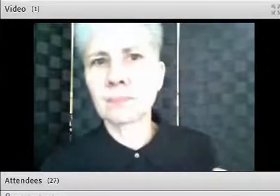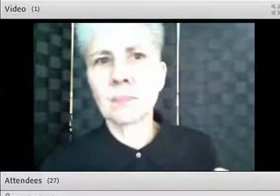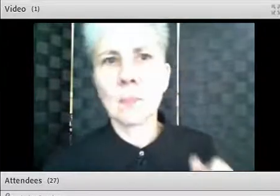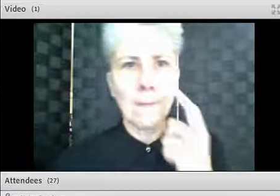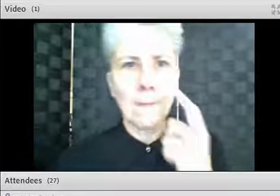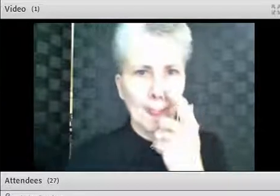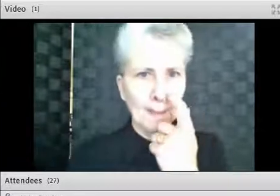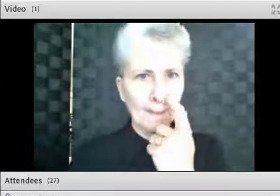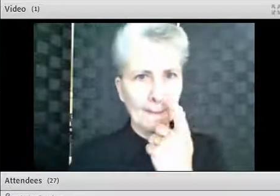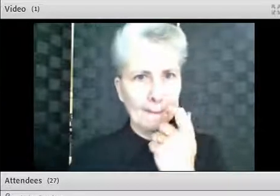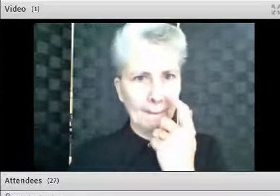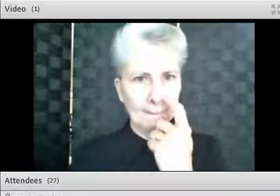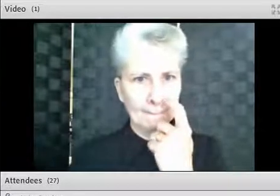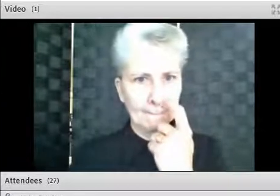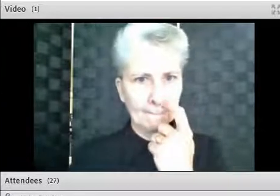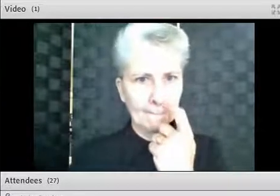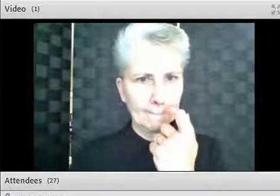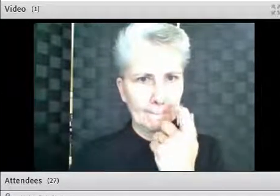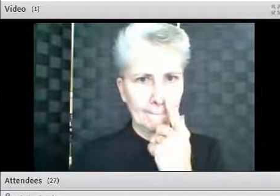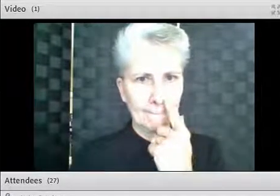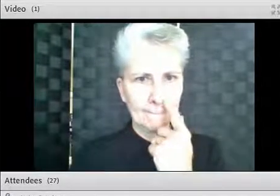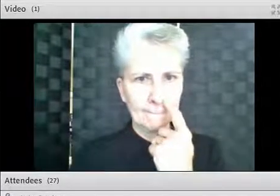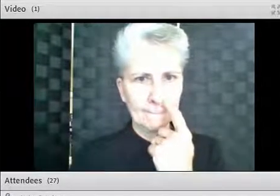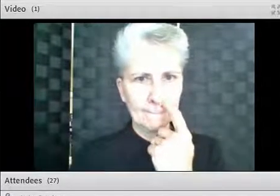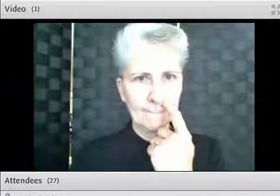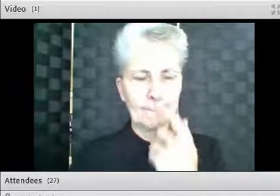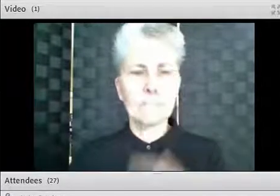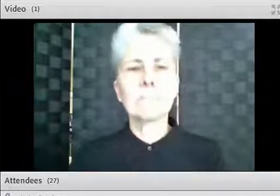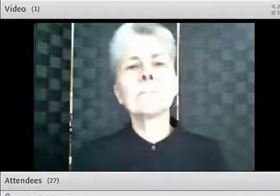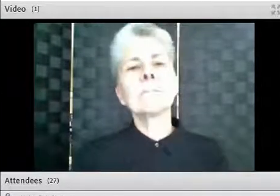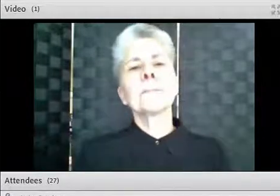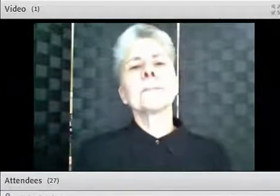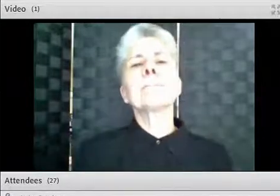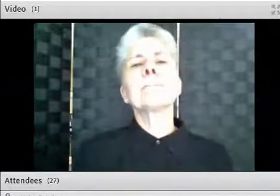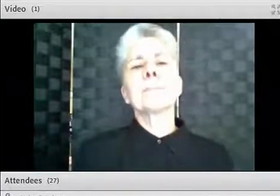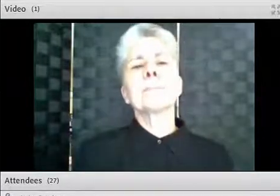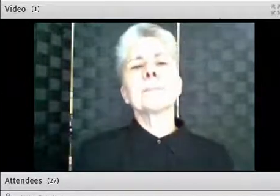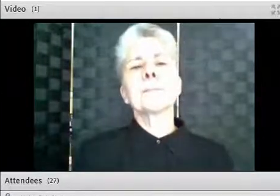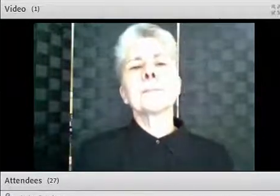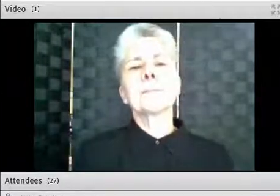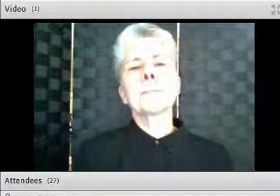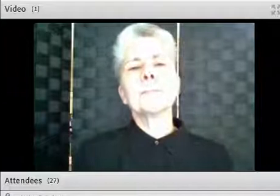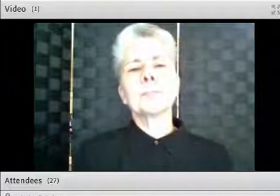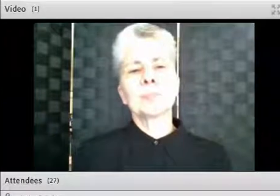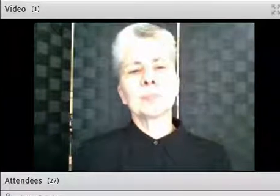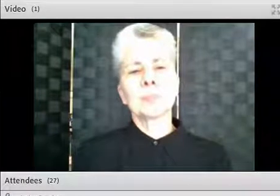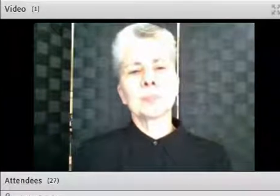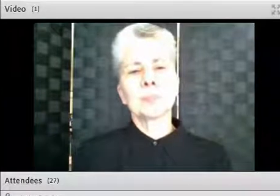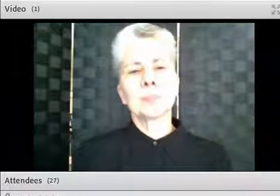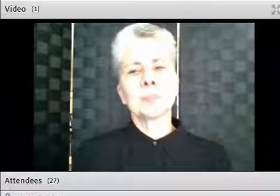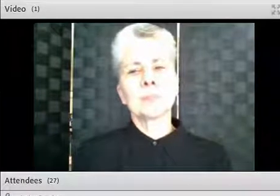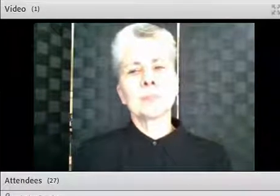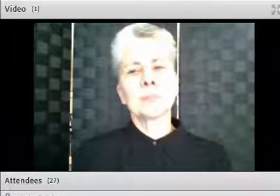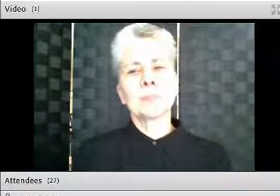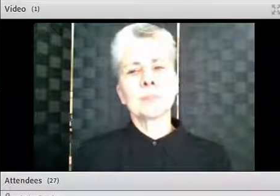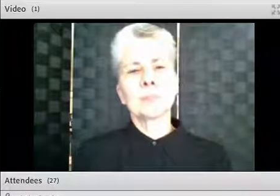where you can see how these entries, they're the same. You can see kind of the terms there on the right-hand side